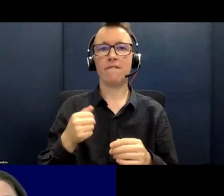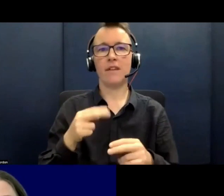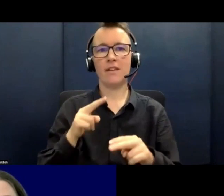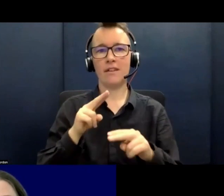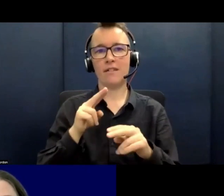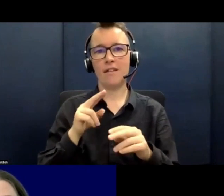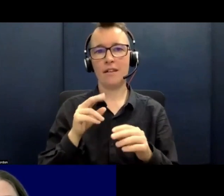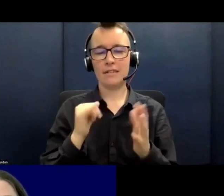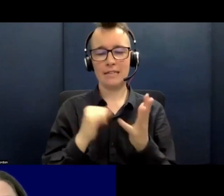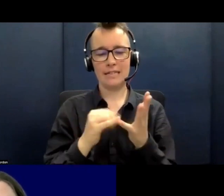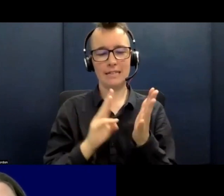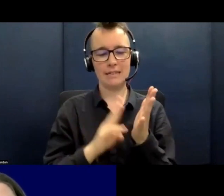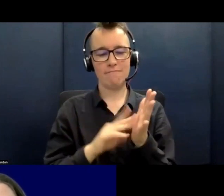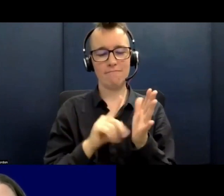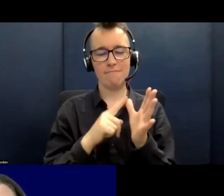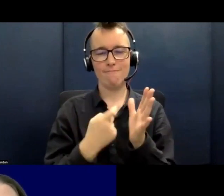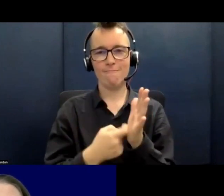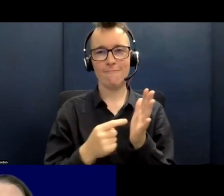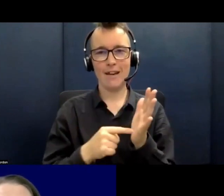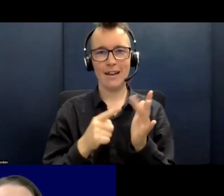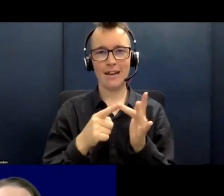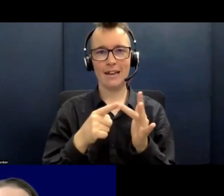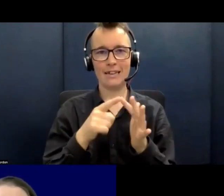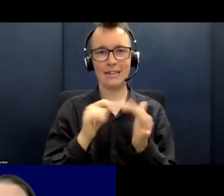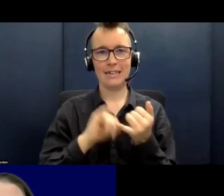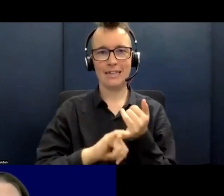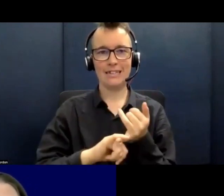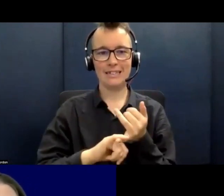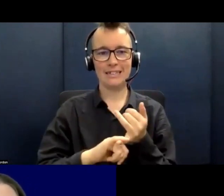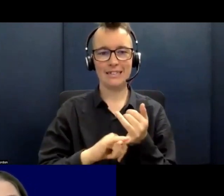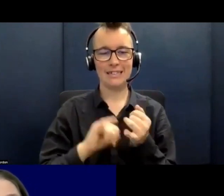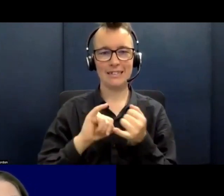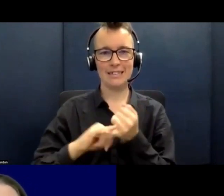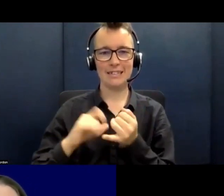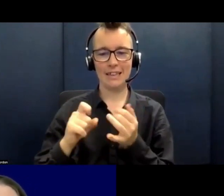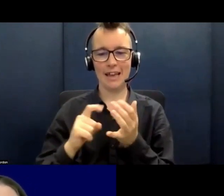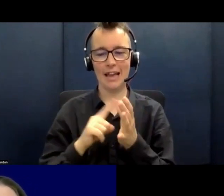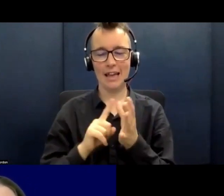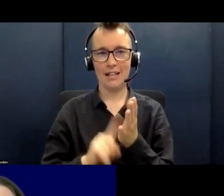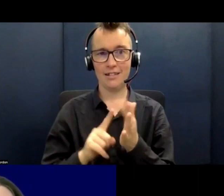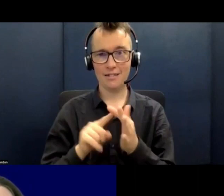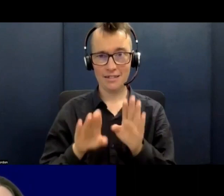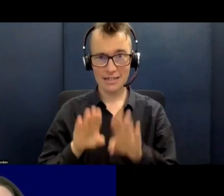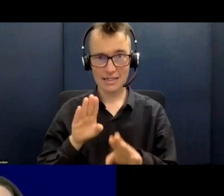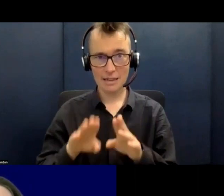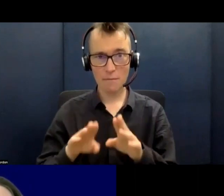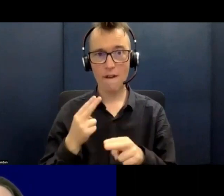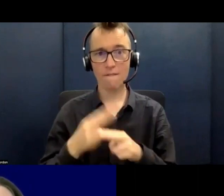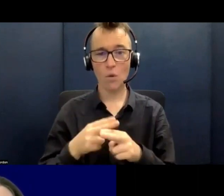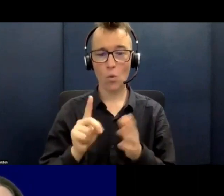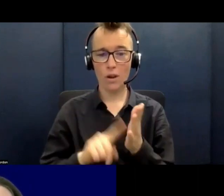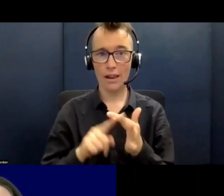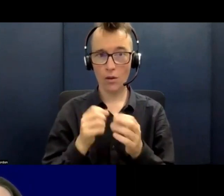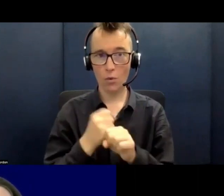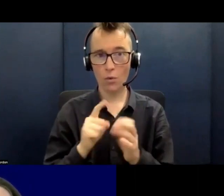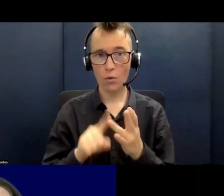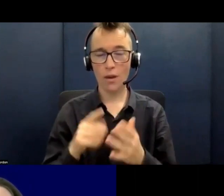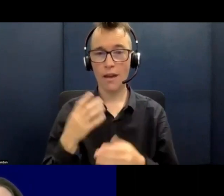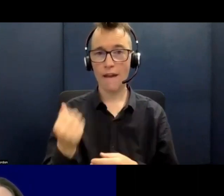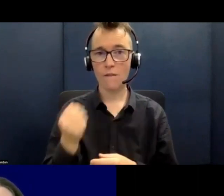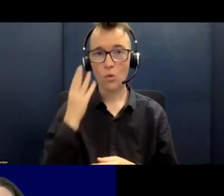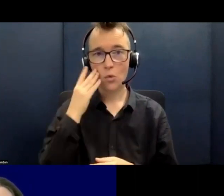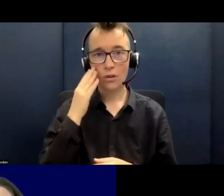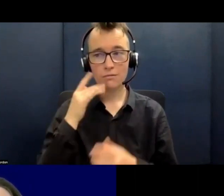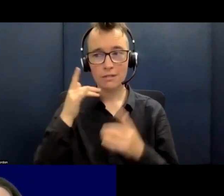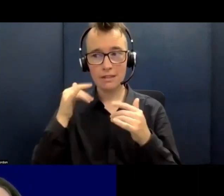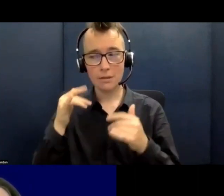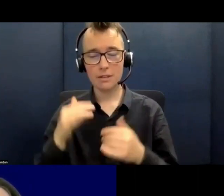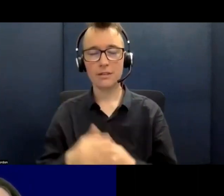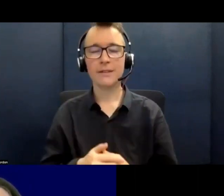No I wish I do but I don't. The best way to measure, to get a quantitative measure,